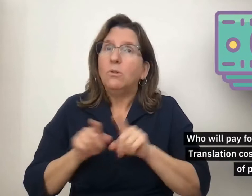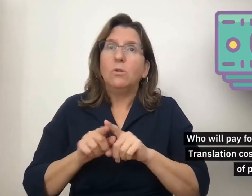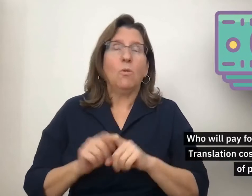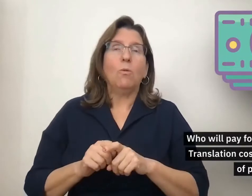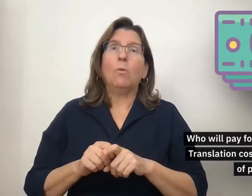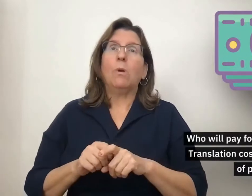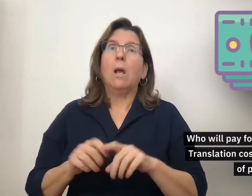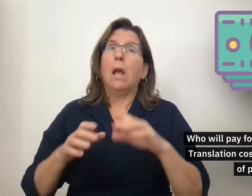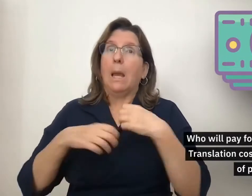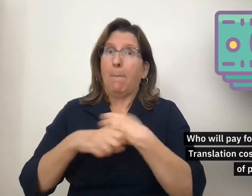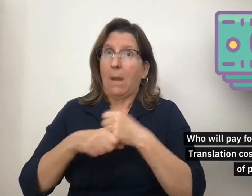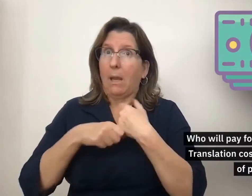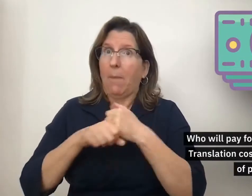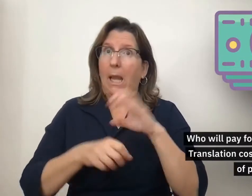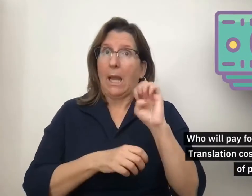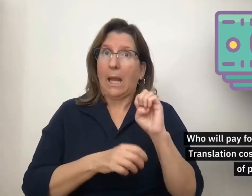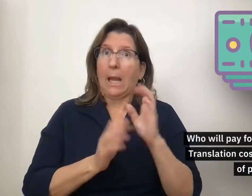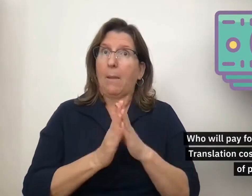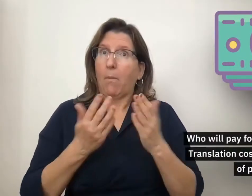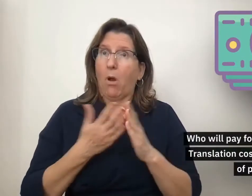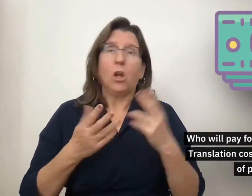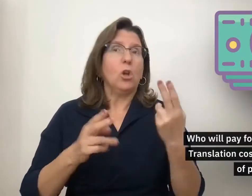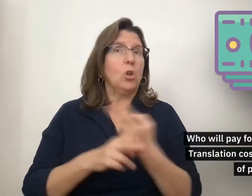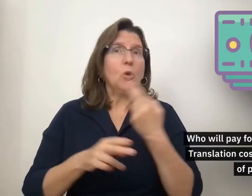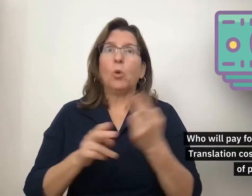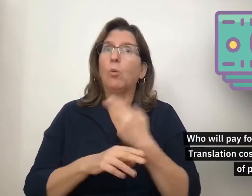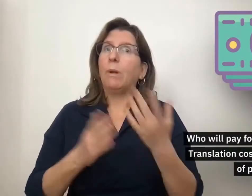Another consideration is how the translation will be paid for.